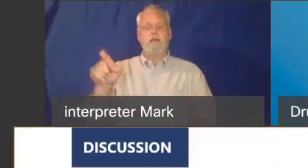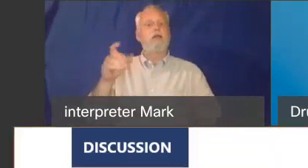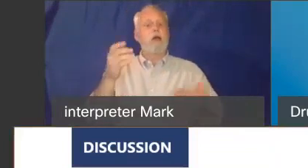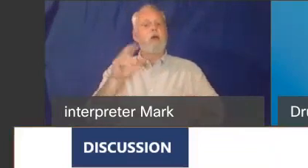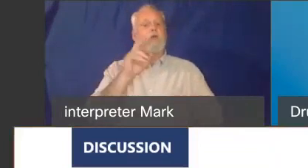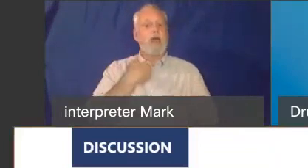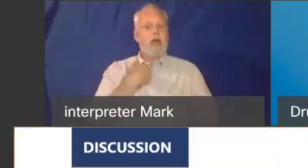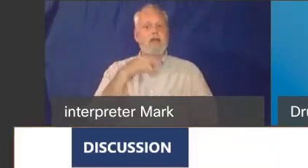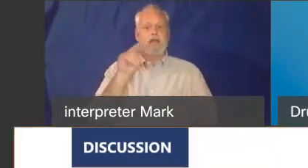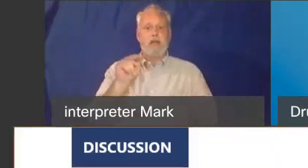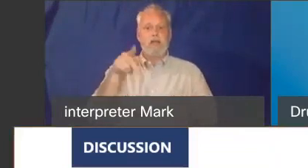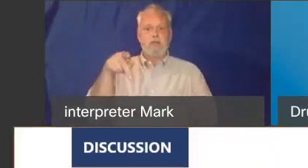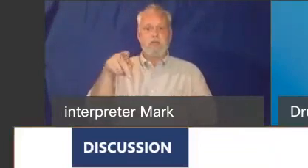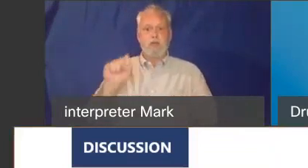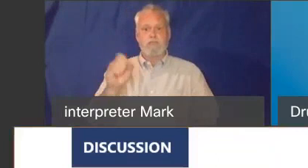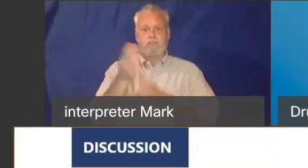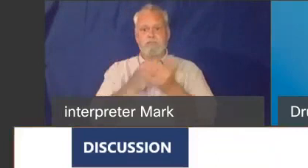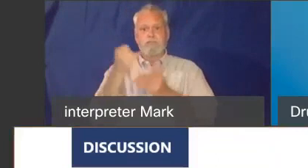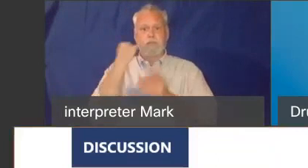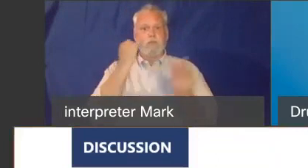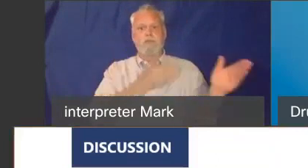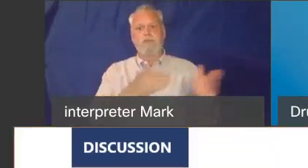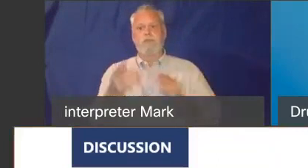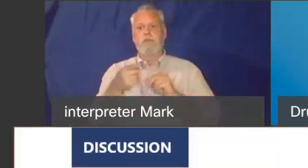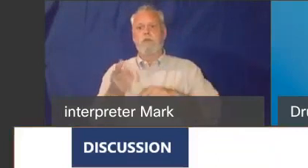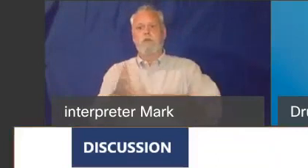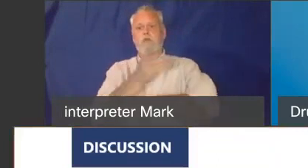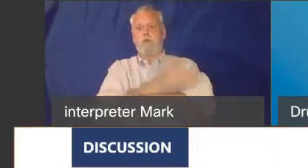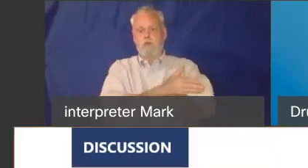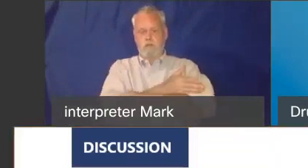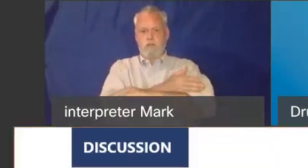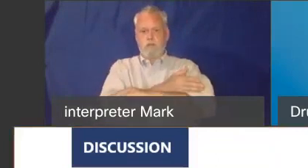If there's planning to improve or maintain.